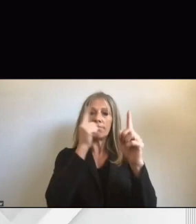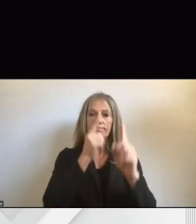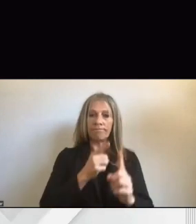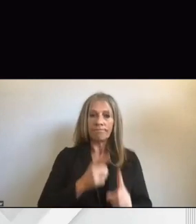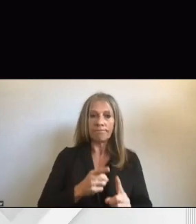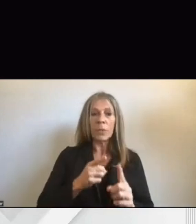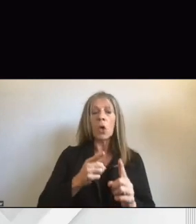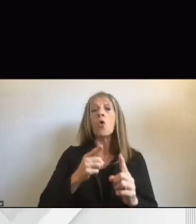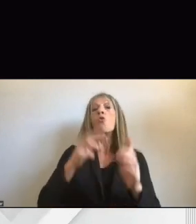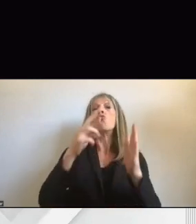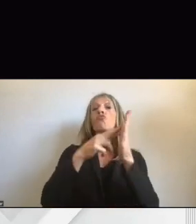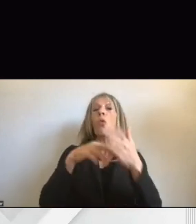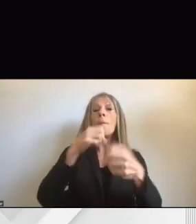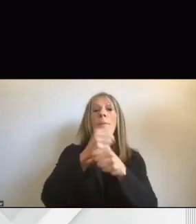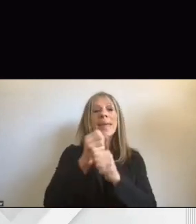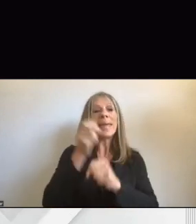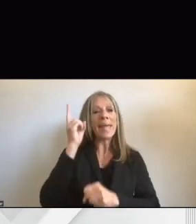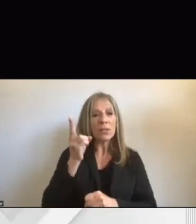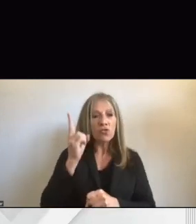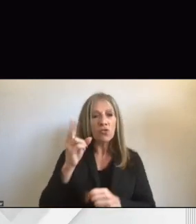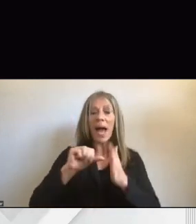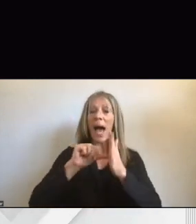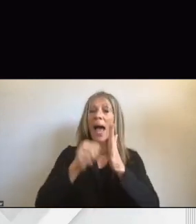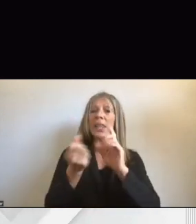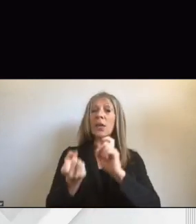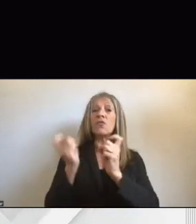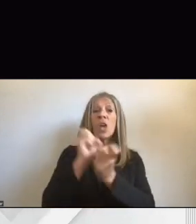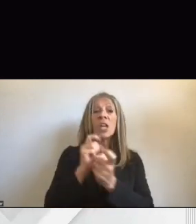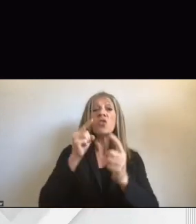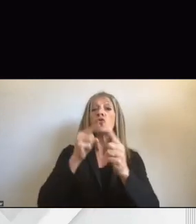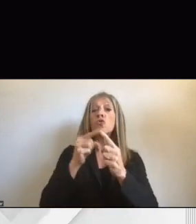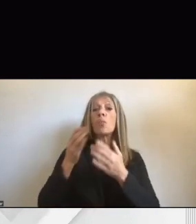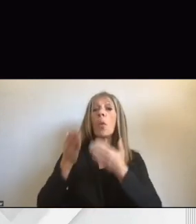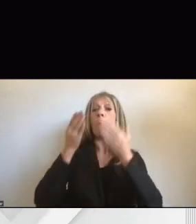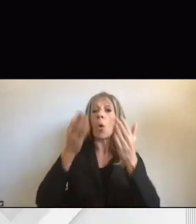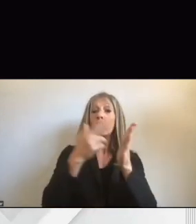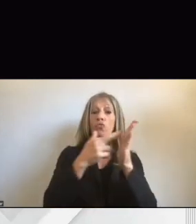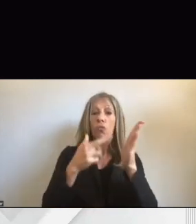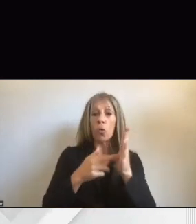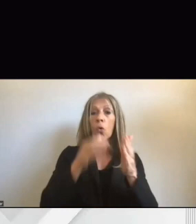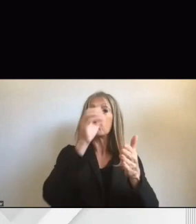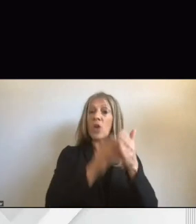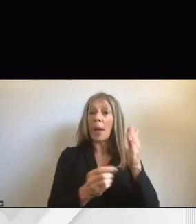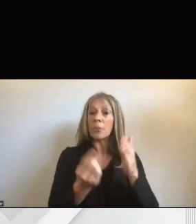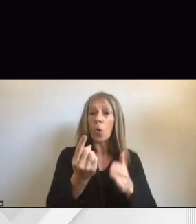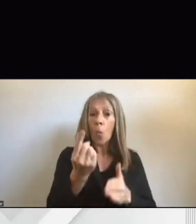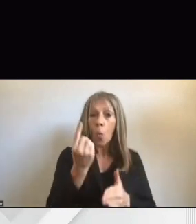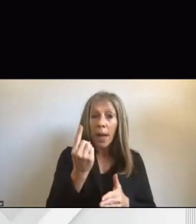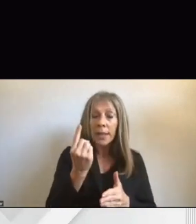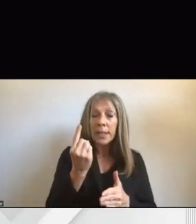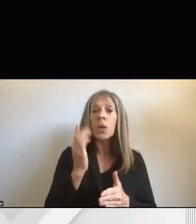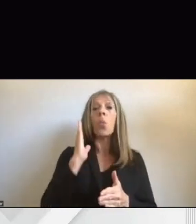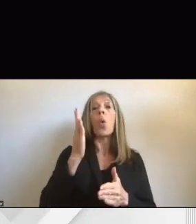Rulemaking history, a highlight of changes to the proposed rule, and chapter 1 will be presented